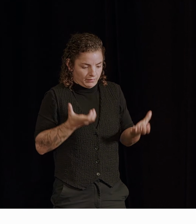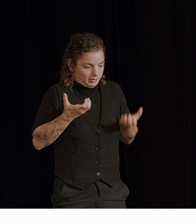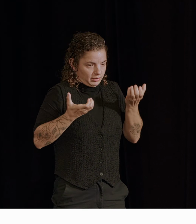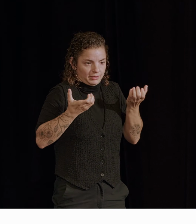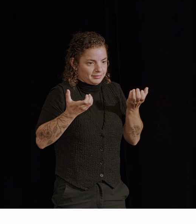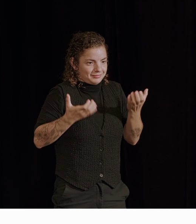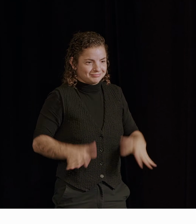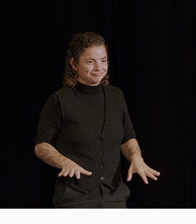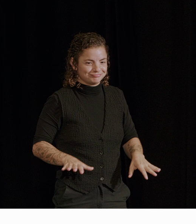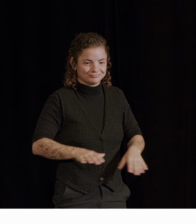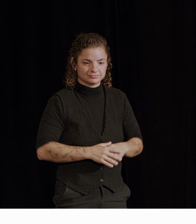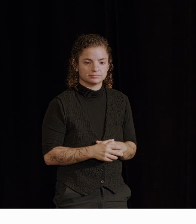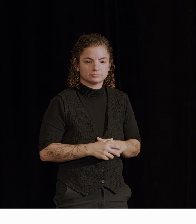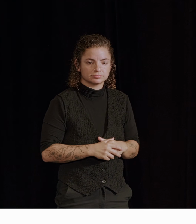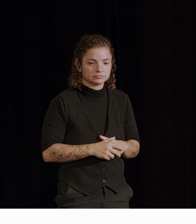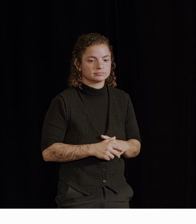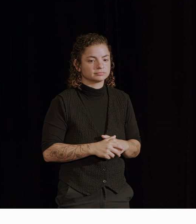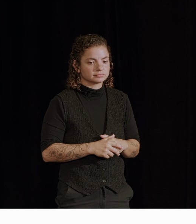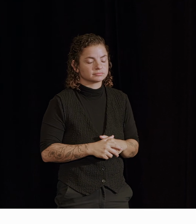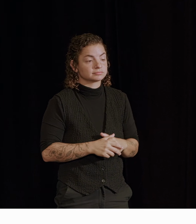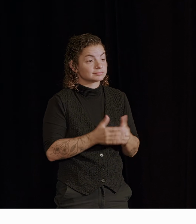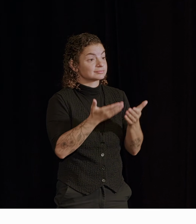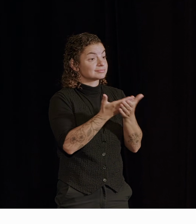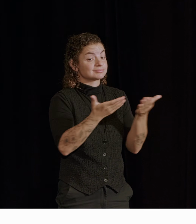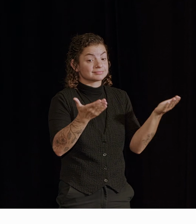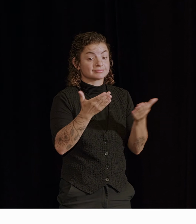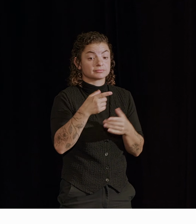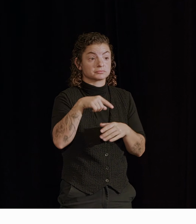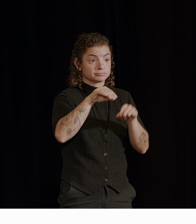devices are mainstream mass market products.